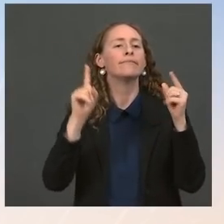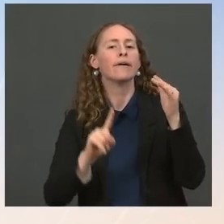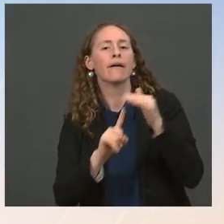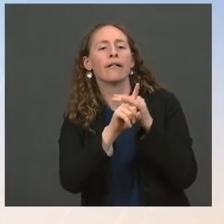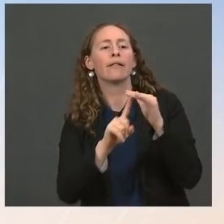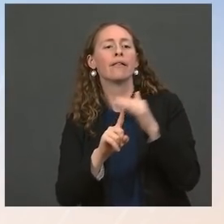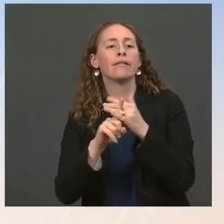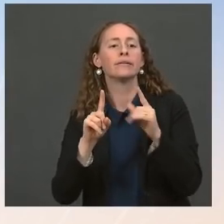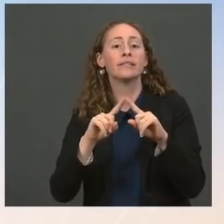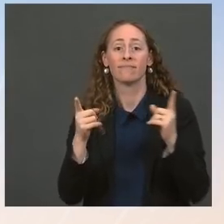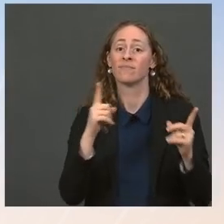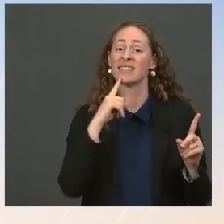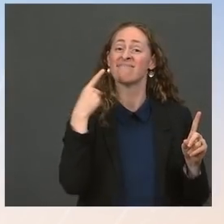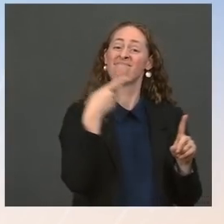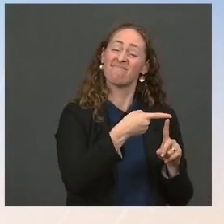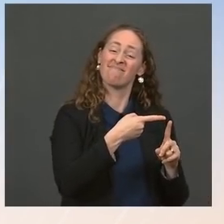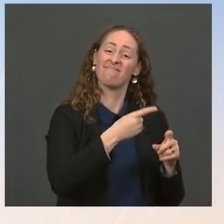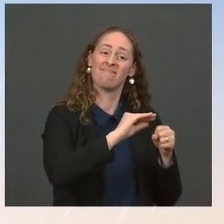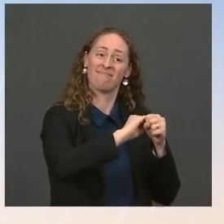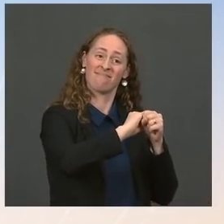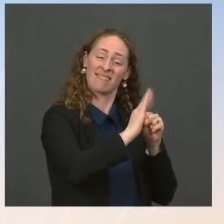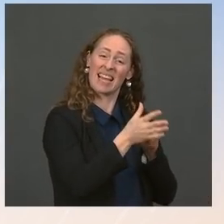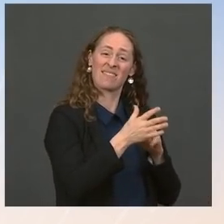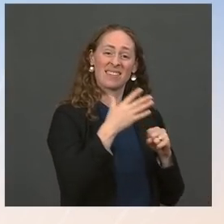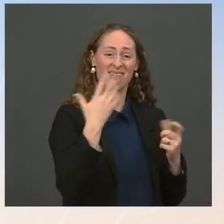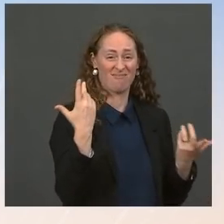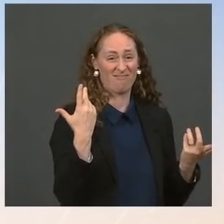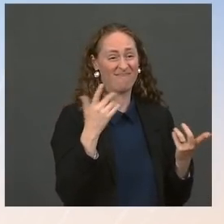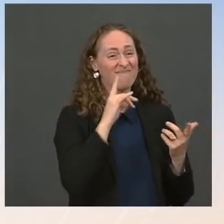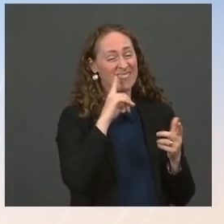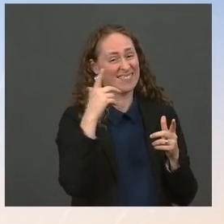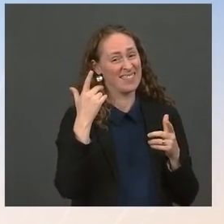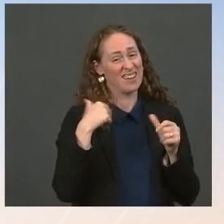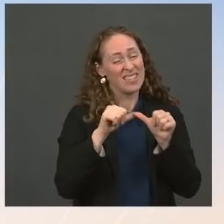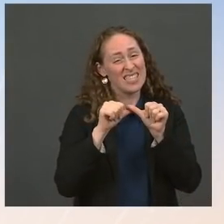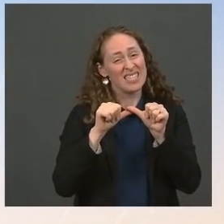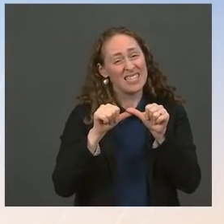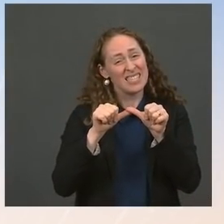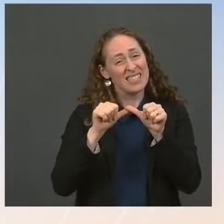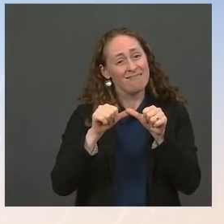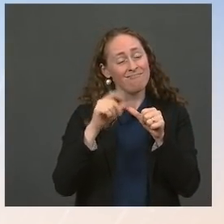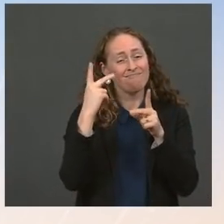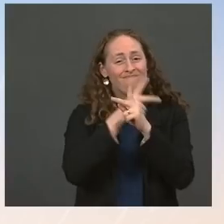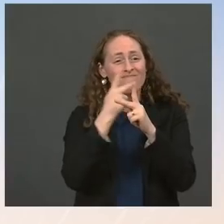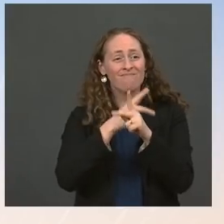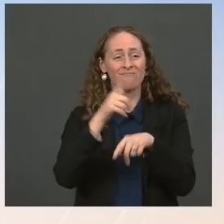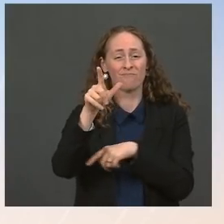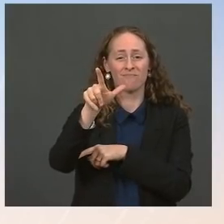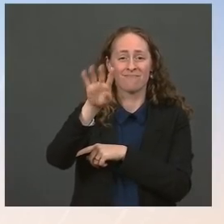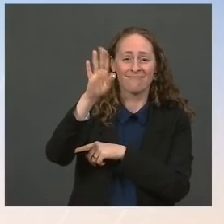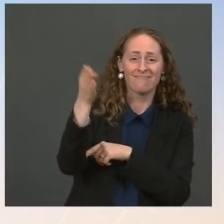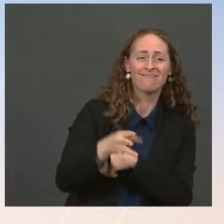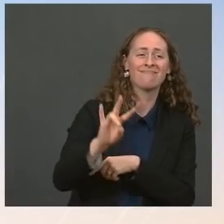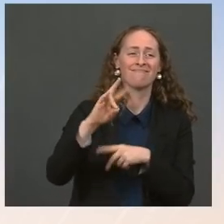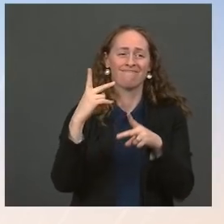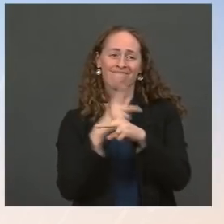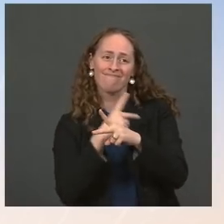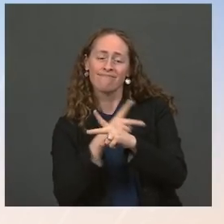something that we are working 24 hours a day to help address around the world. That's impacted manufacturing some countries,